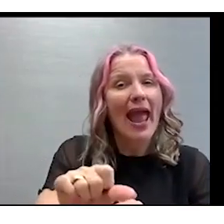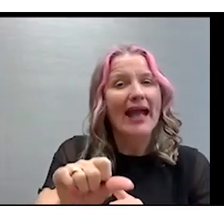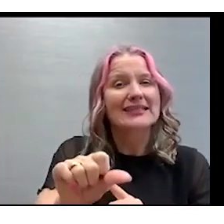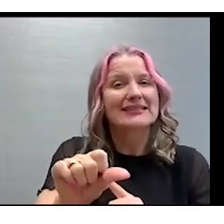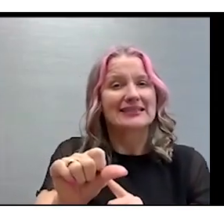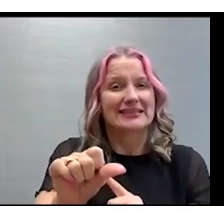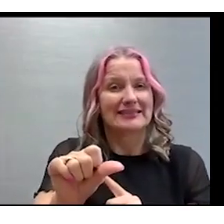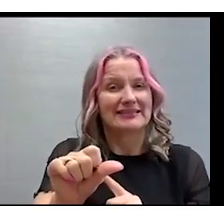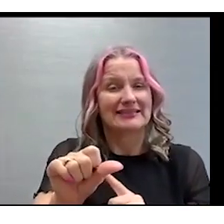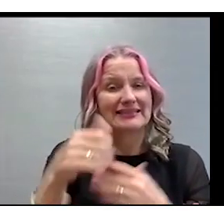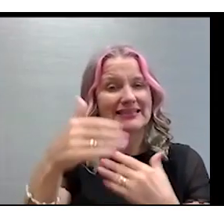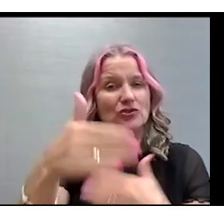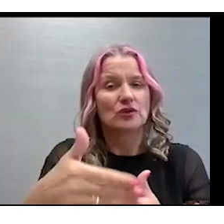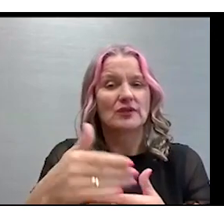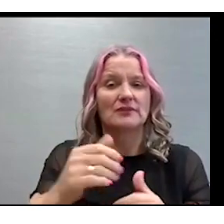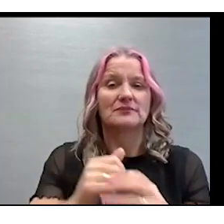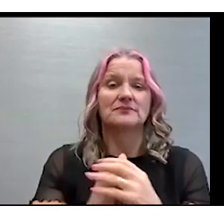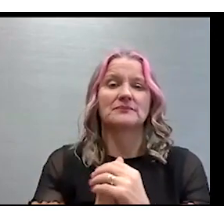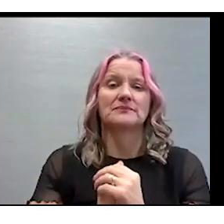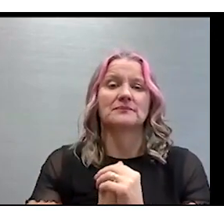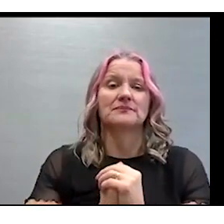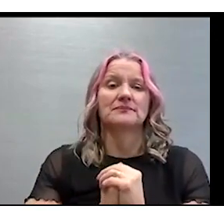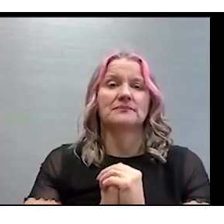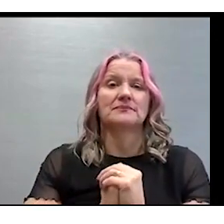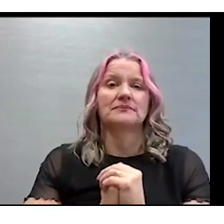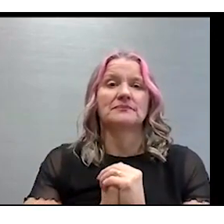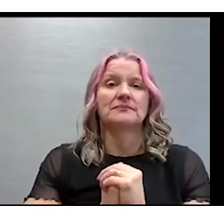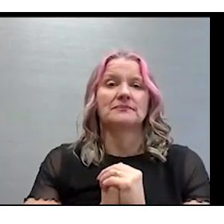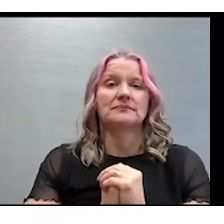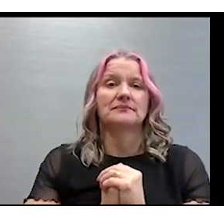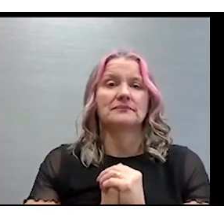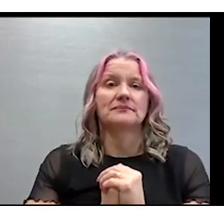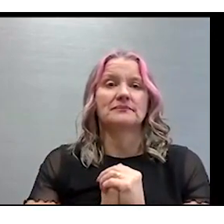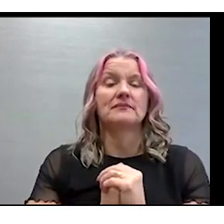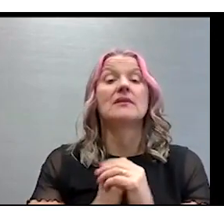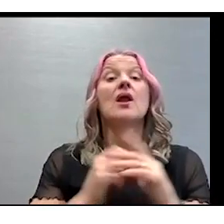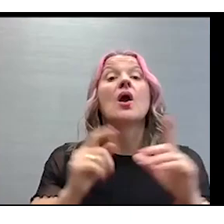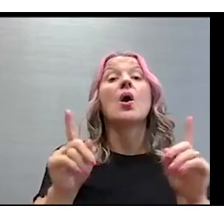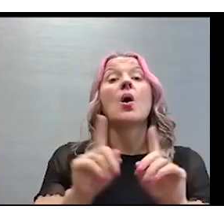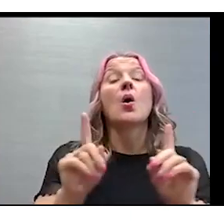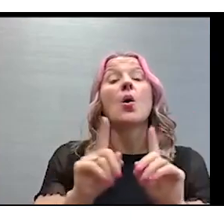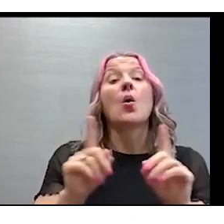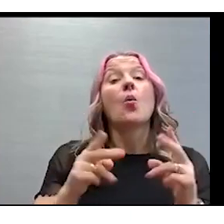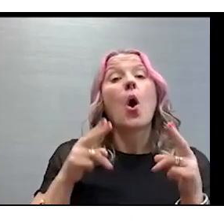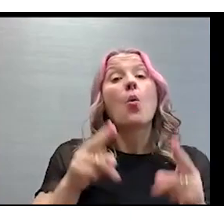But in what way did you involve experts and communities in a consultation phase